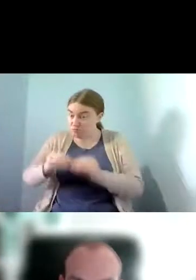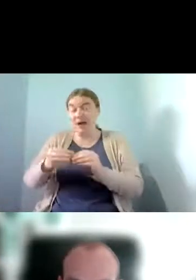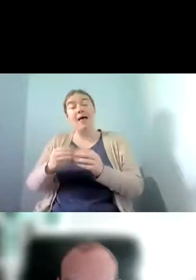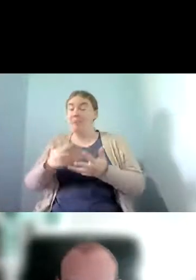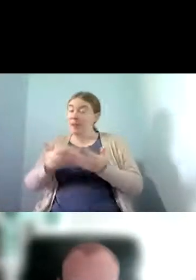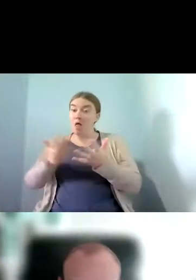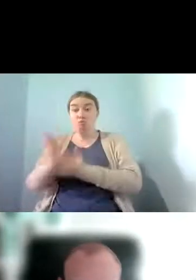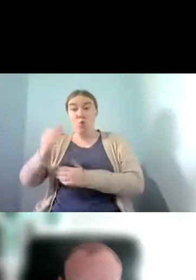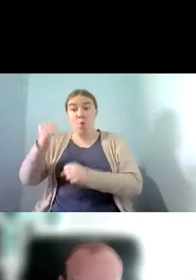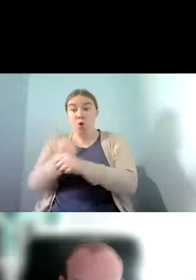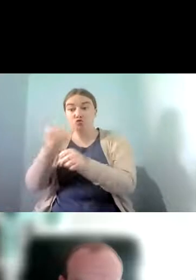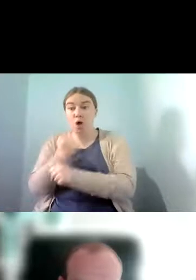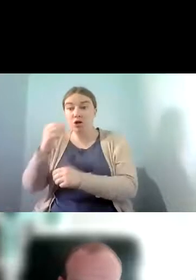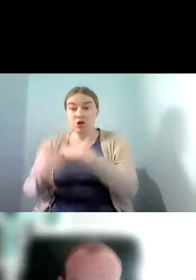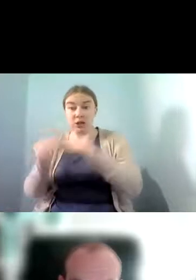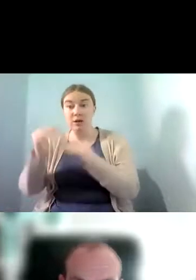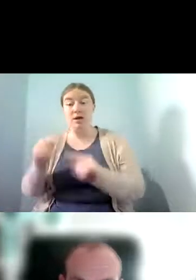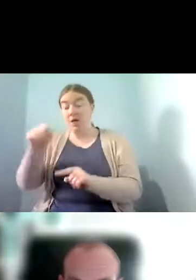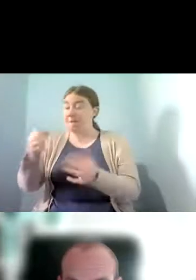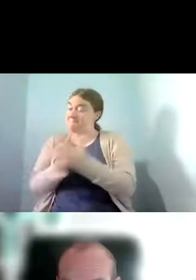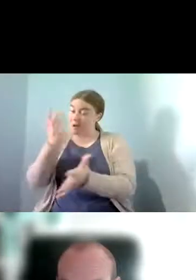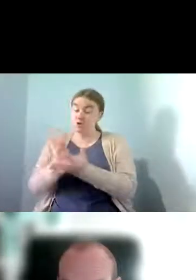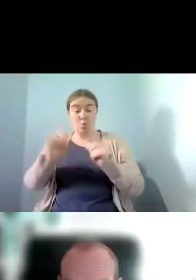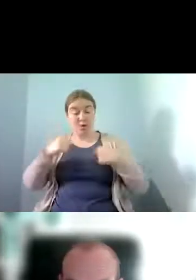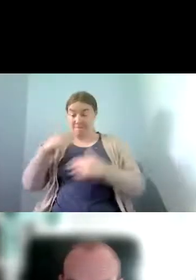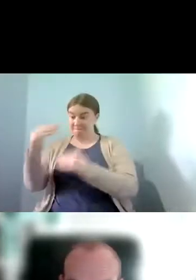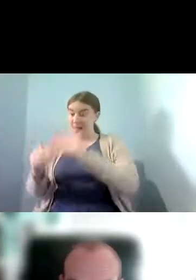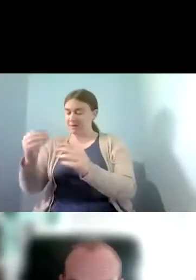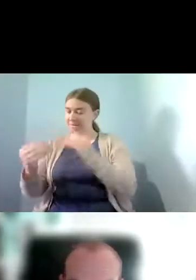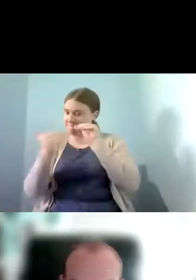importantly ensure that what we build meets the requirements to allow fish to use these structures